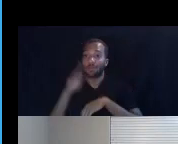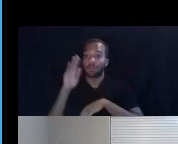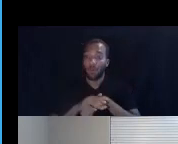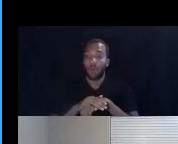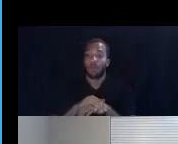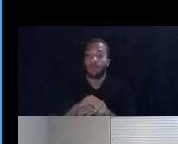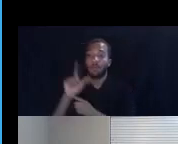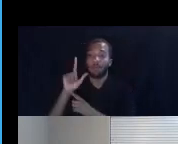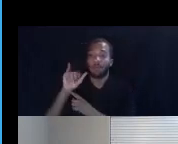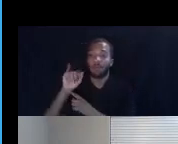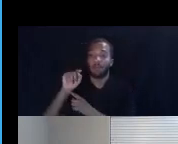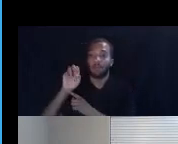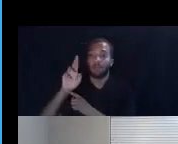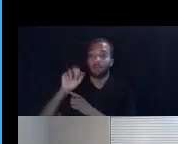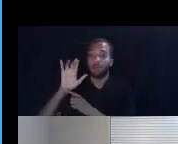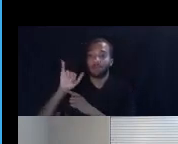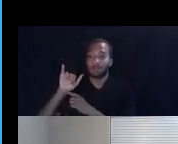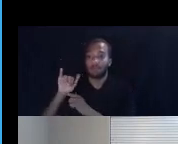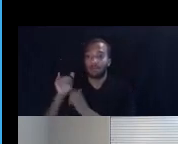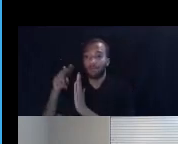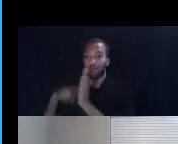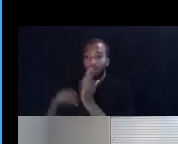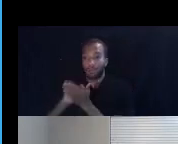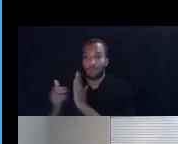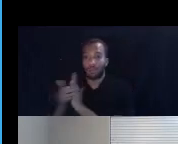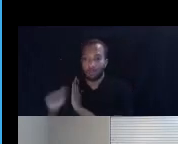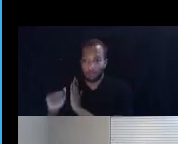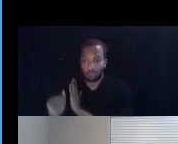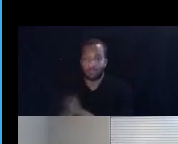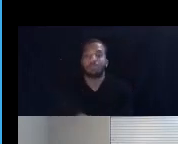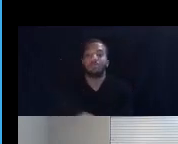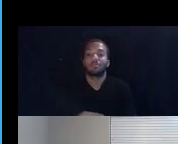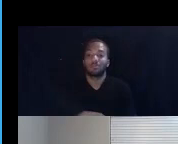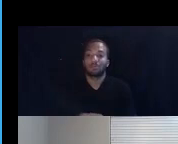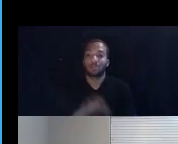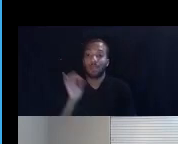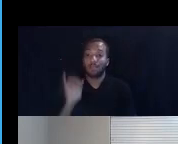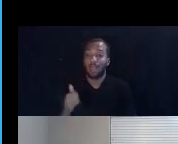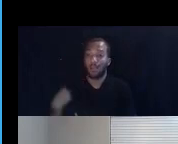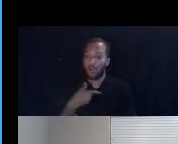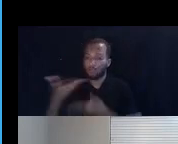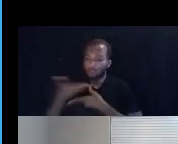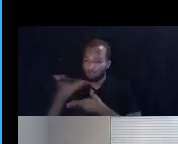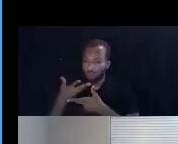And that then actually led to, was the seed for a much larger initiative that we're now engaged in.